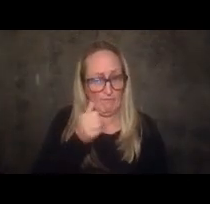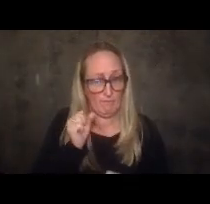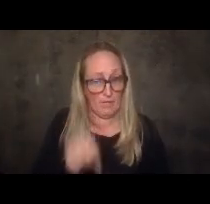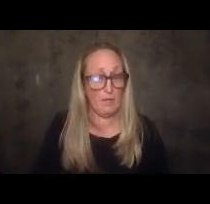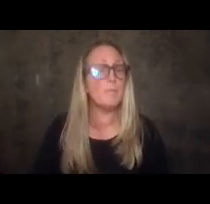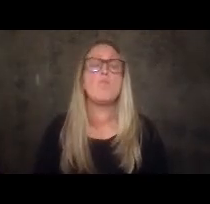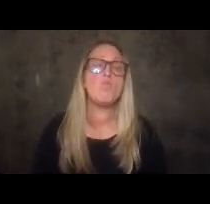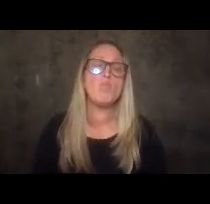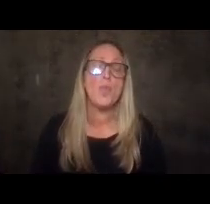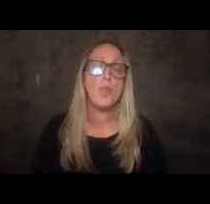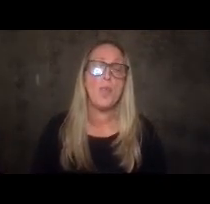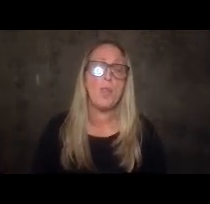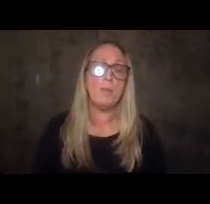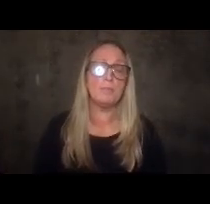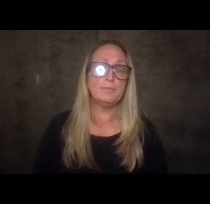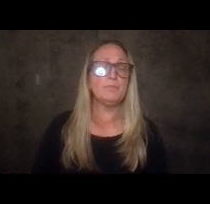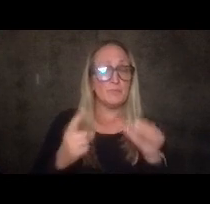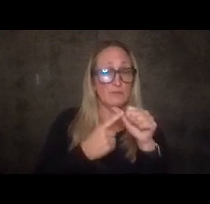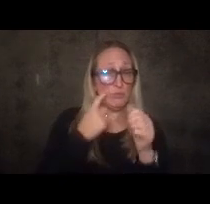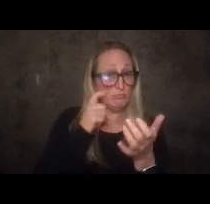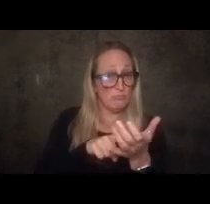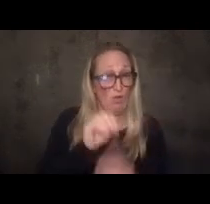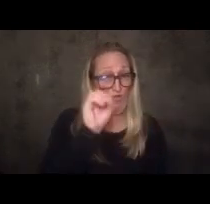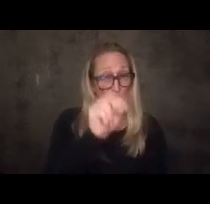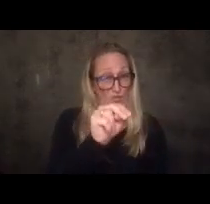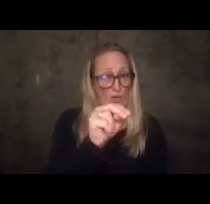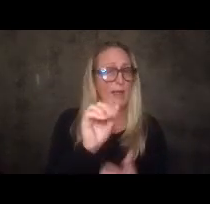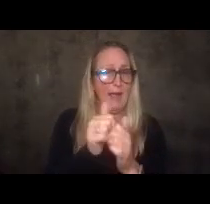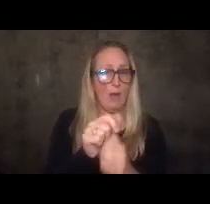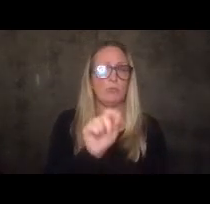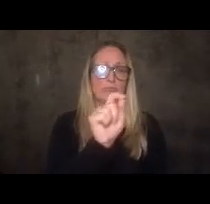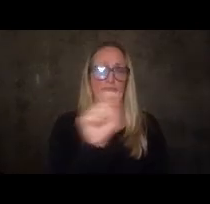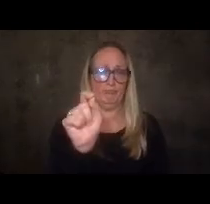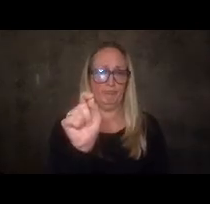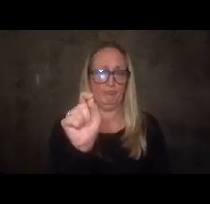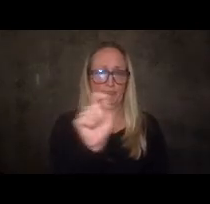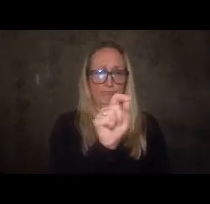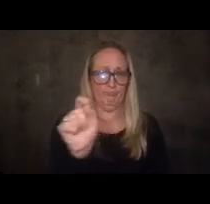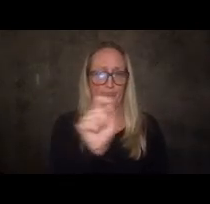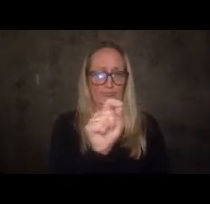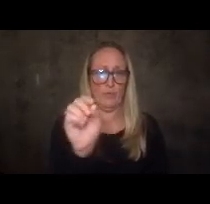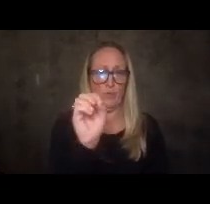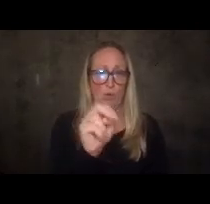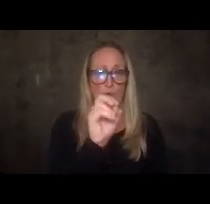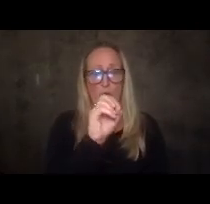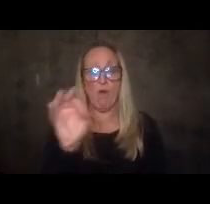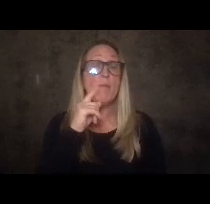So let's go ahead and first note that to turn on magnifier we do have an on off switch, but we also have a shortcut